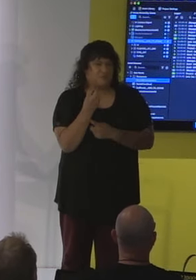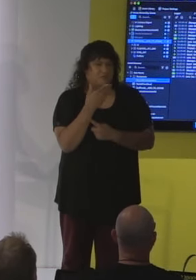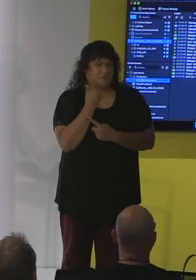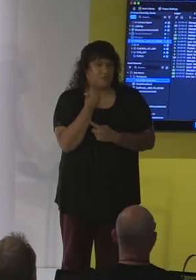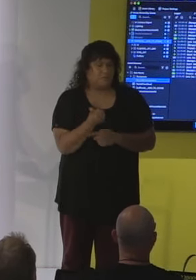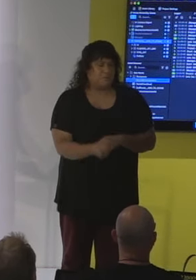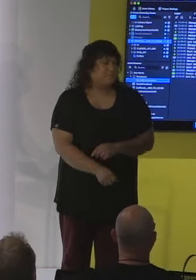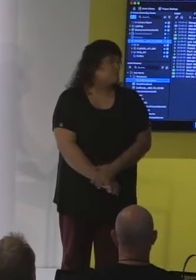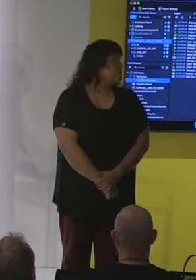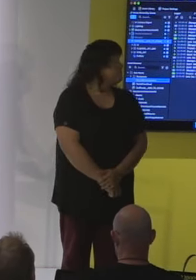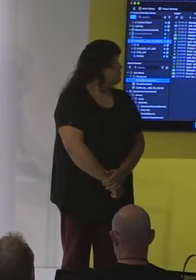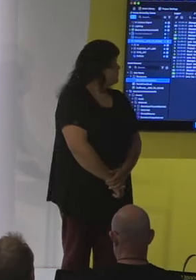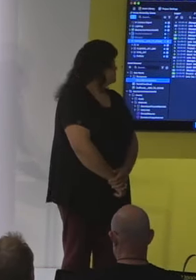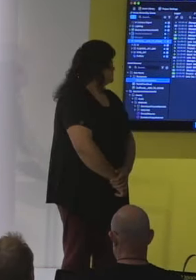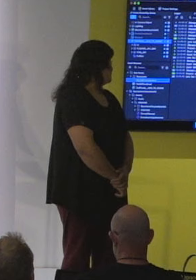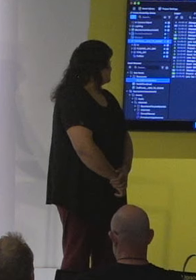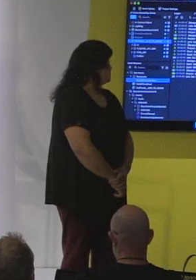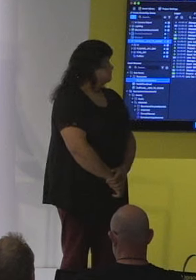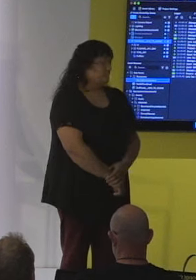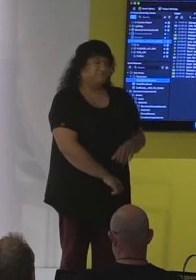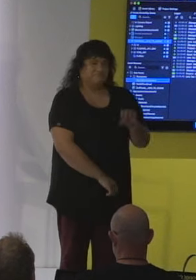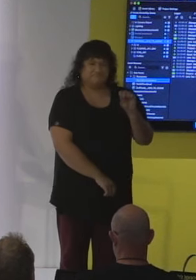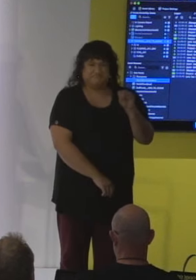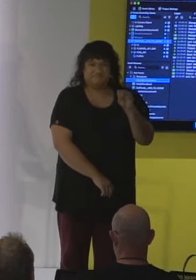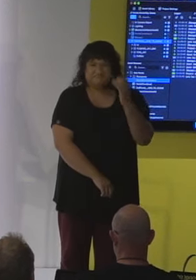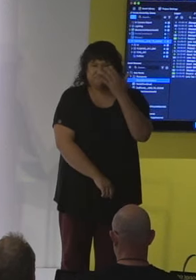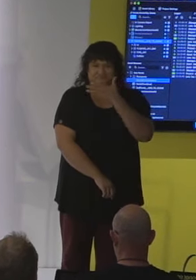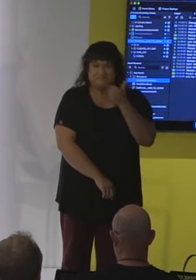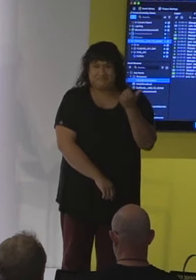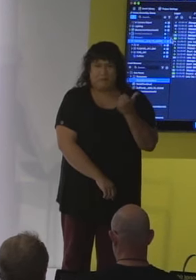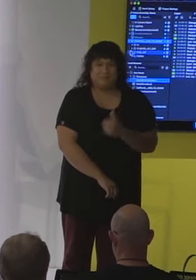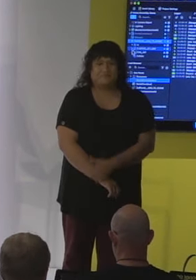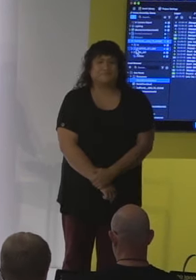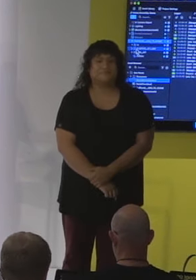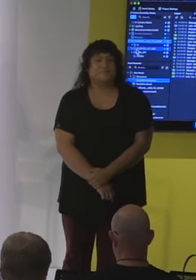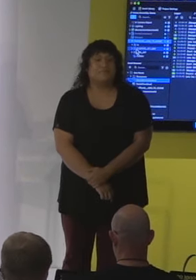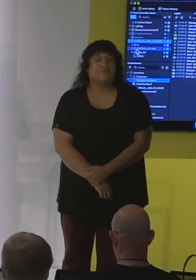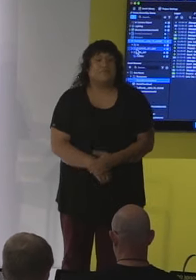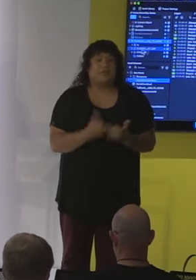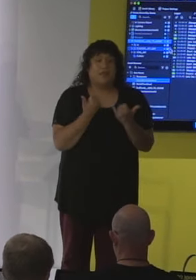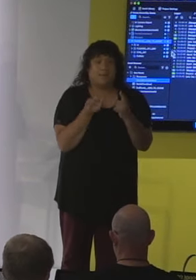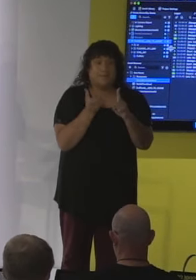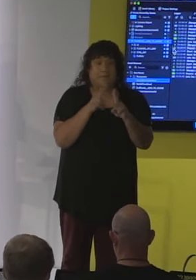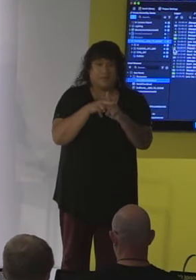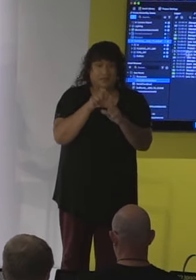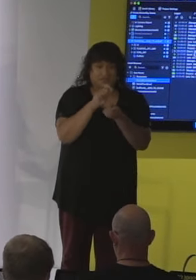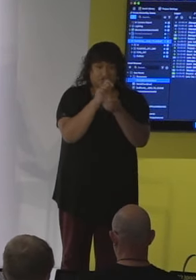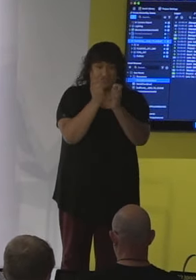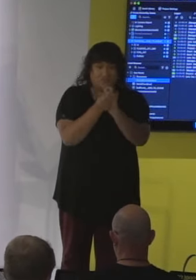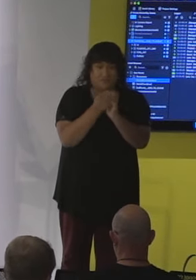(toggle popping) Yeah, that's good. Okay. So, I'm gonna apply the change to the prefab.